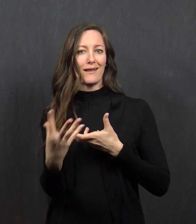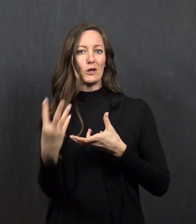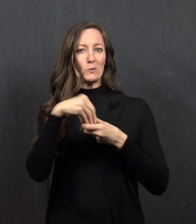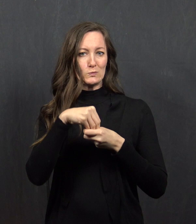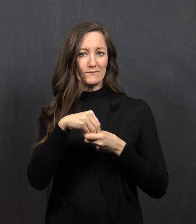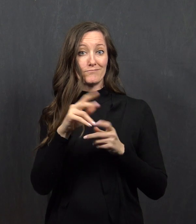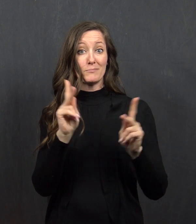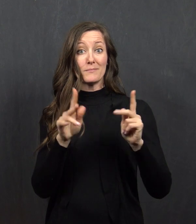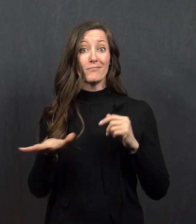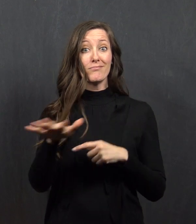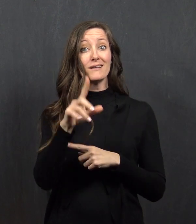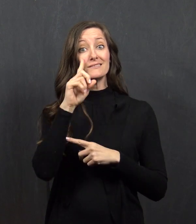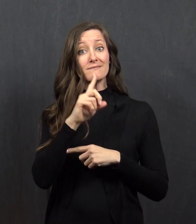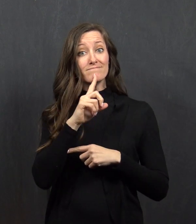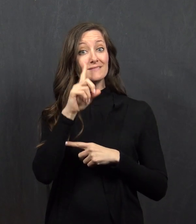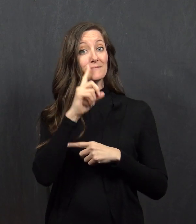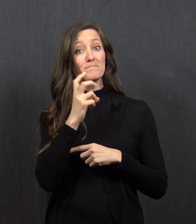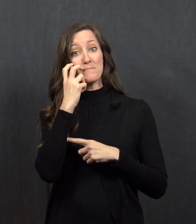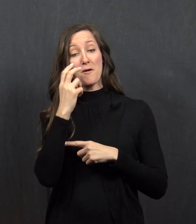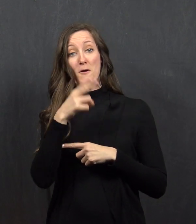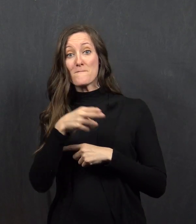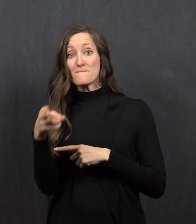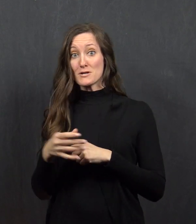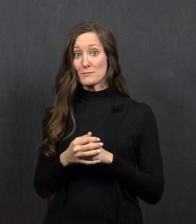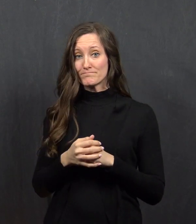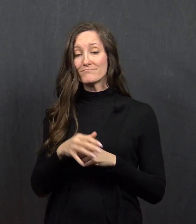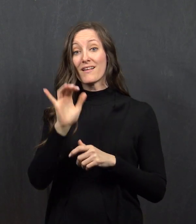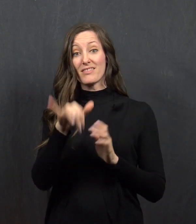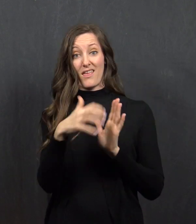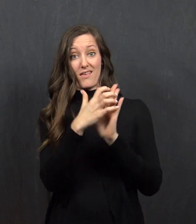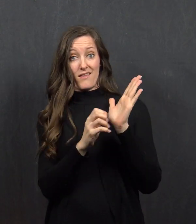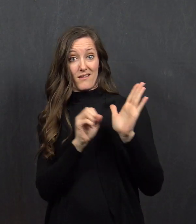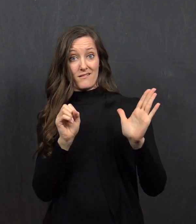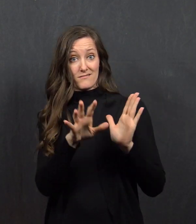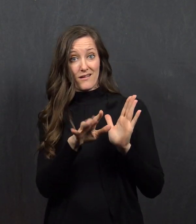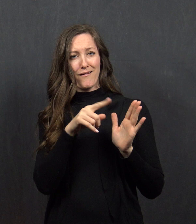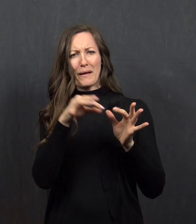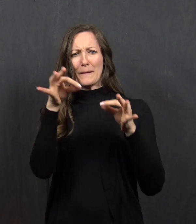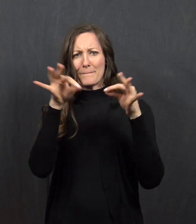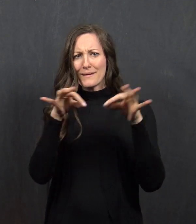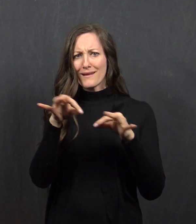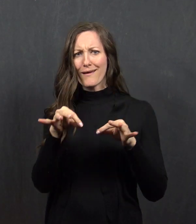are Inclusive to People Who are Deaf, DeafBlind, & Hard of Hearing." In this memo, she provided the following